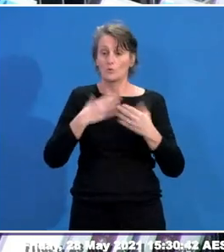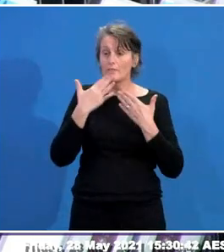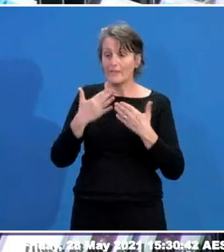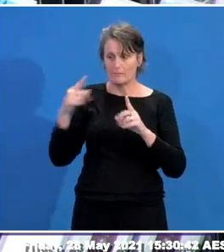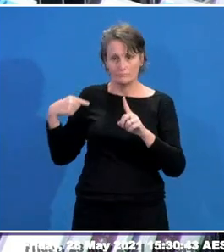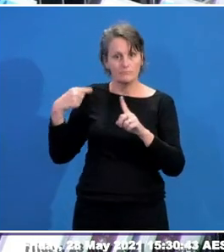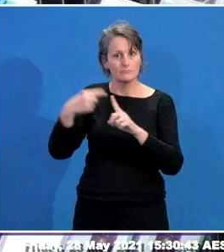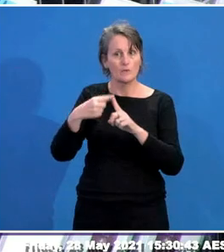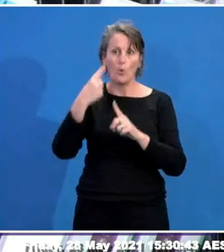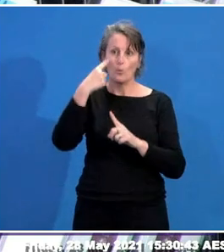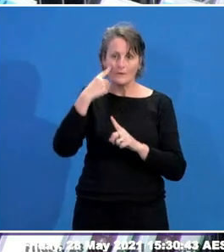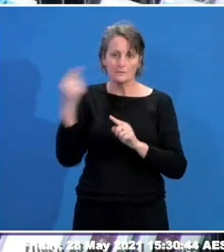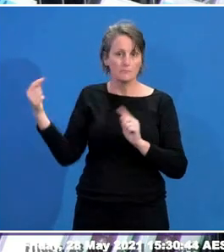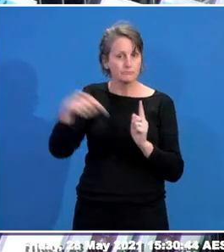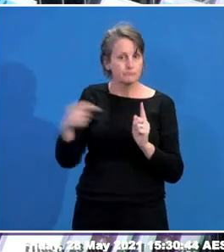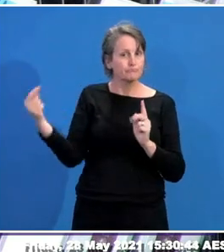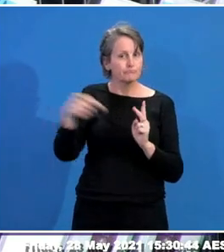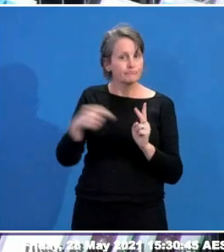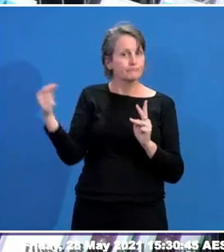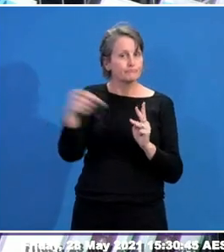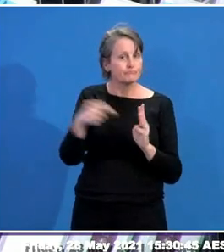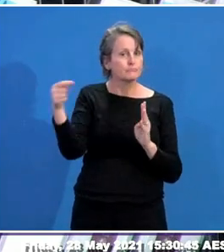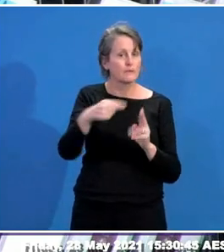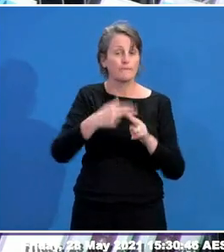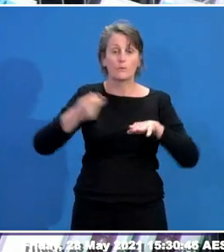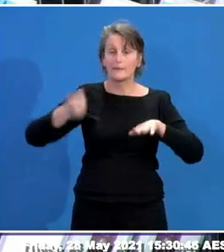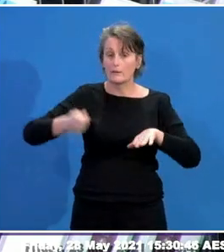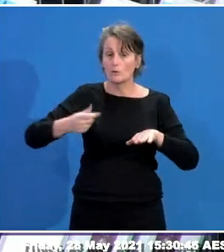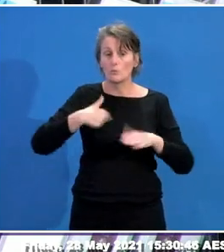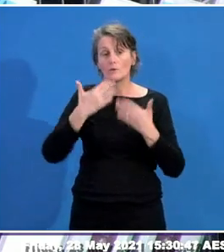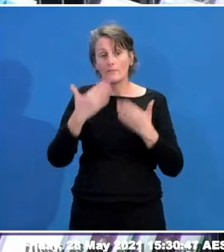who have participated in this hearing, and also thank all their legal